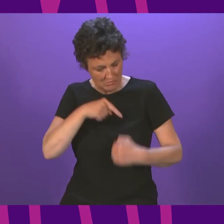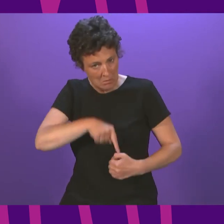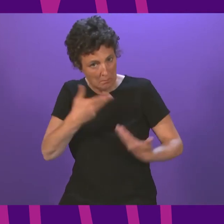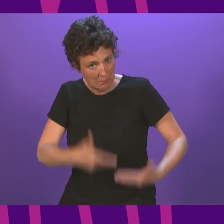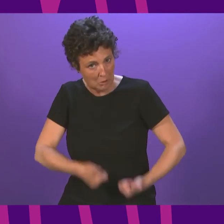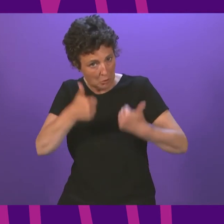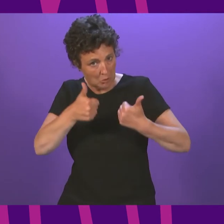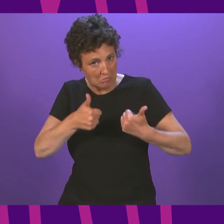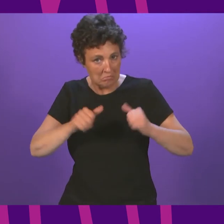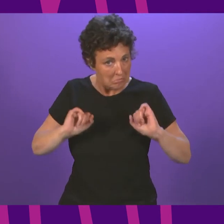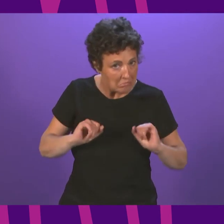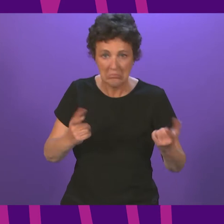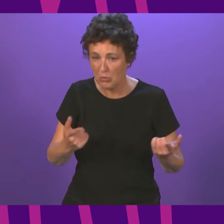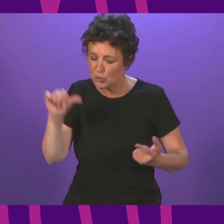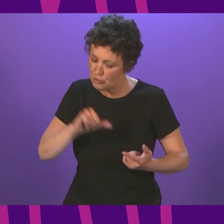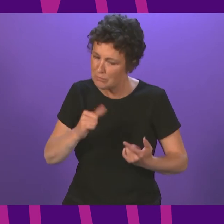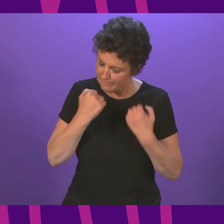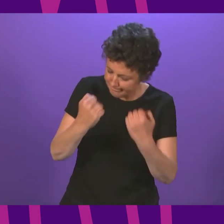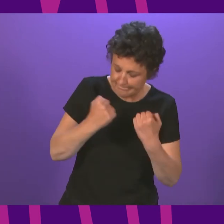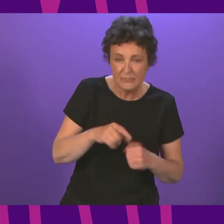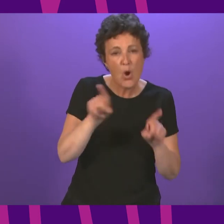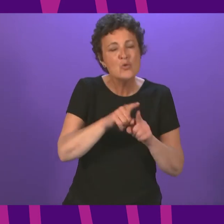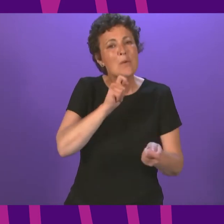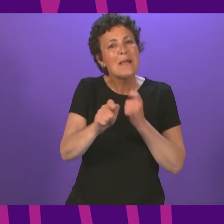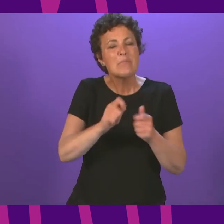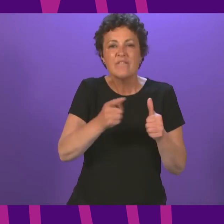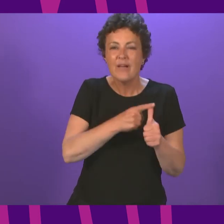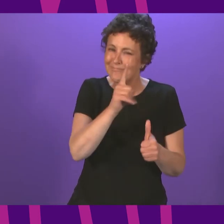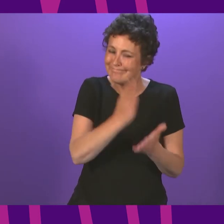Amendment 5 also misses the crucial ask to report on support for families with a disabled